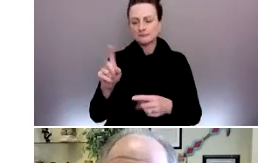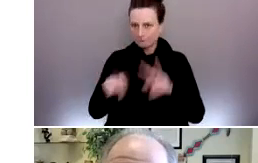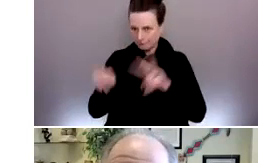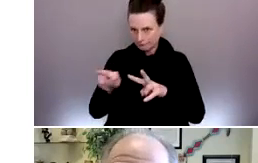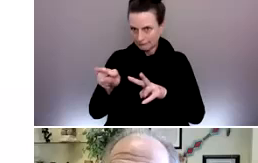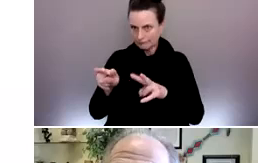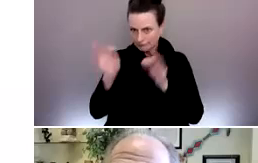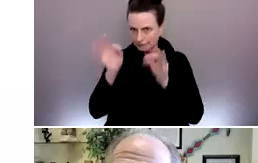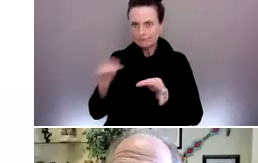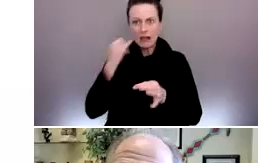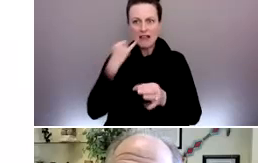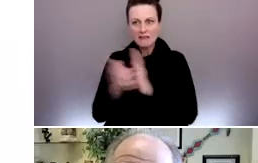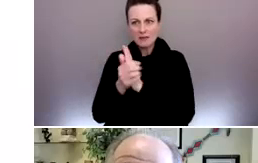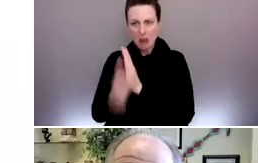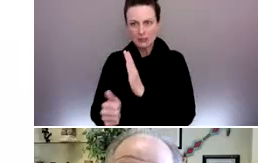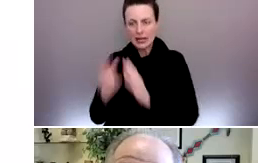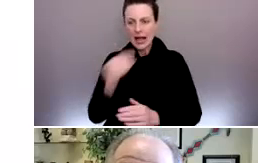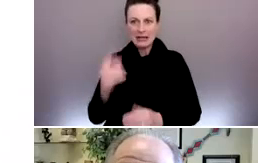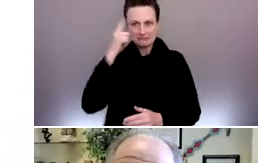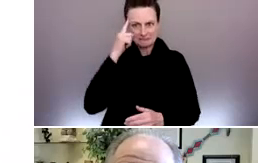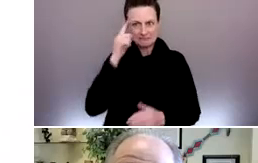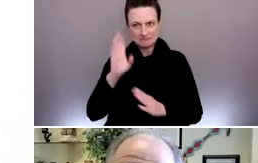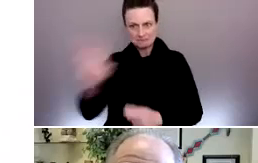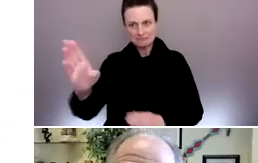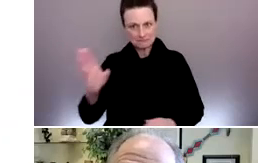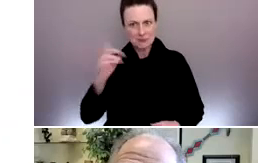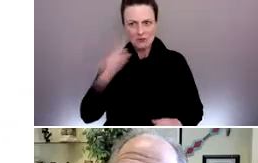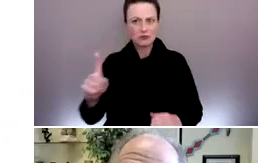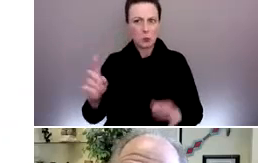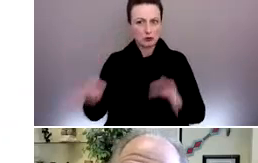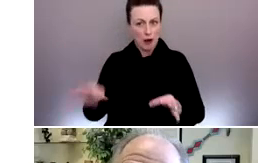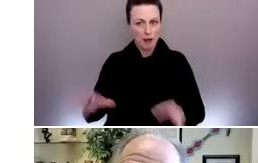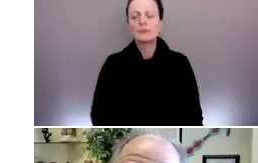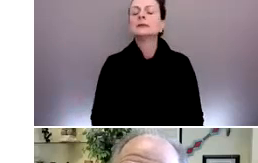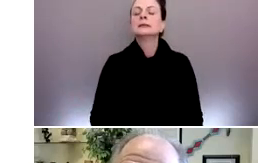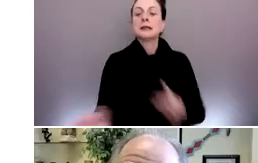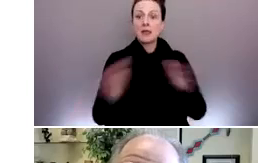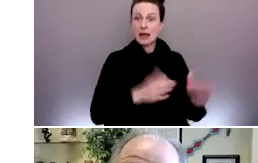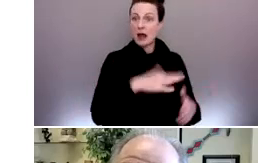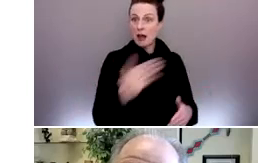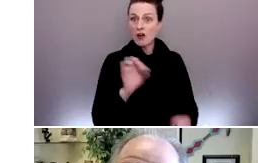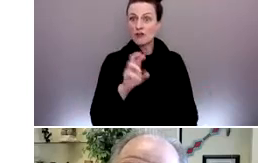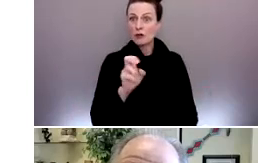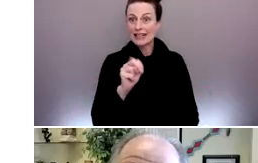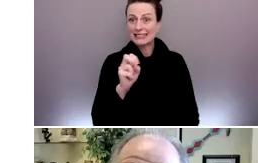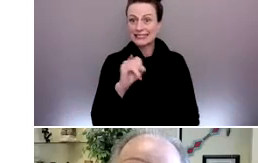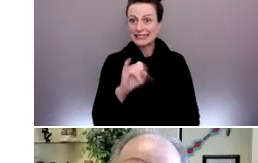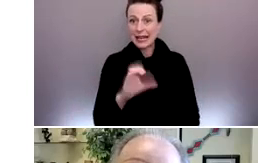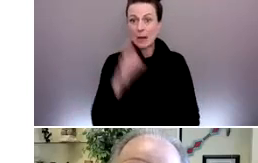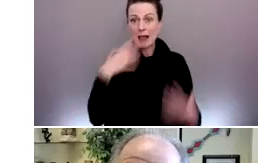and the Transitions Recovery Center, which is a forensic mental health step-down unit. Crystal is